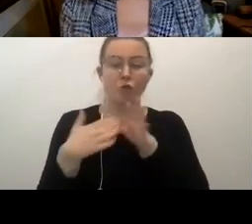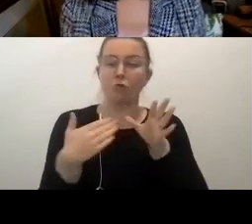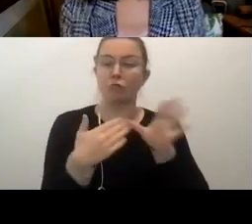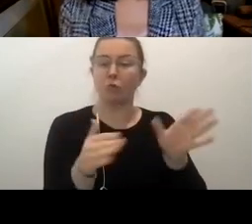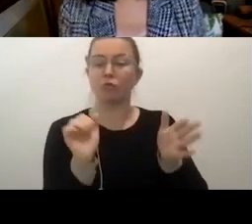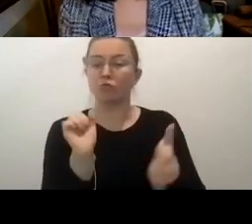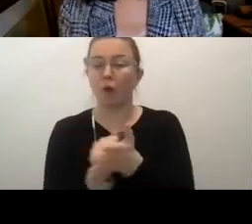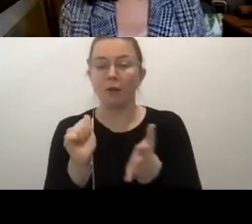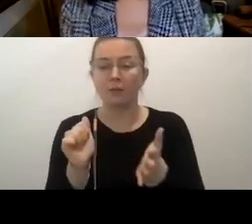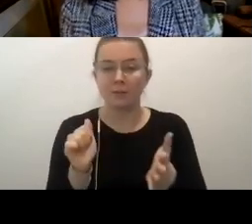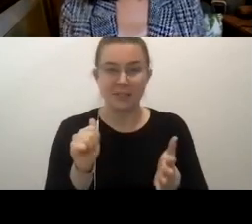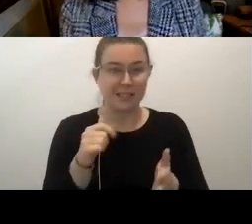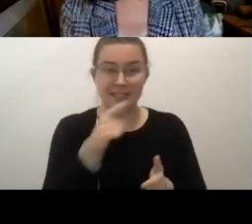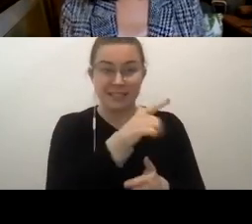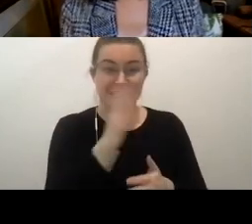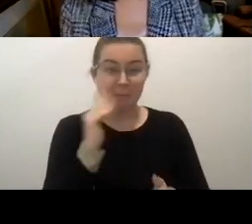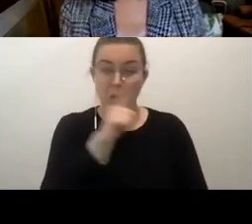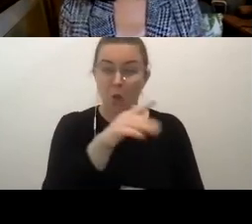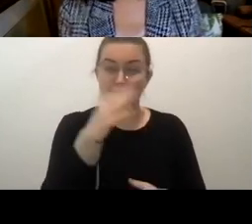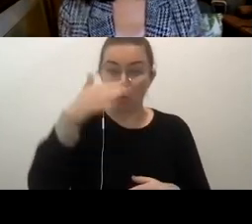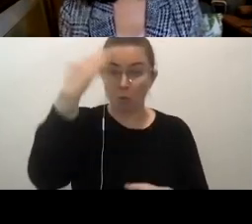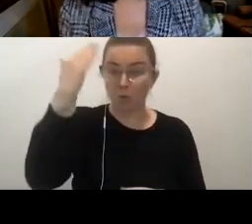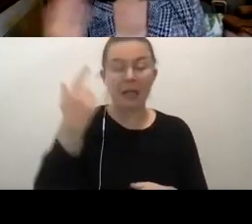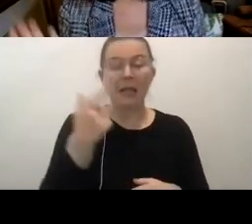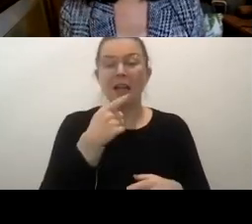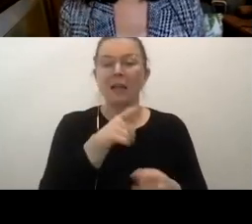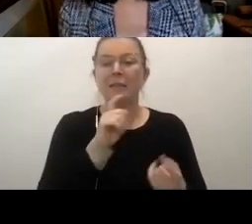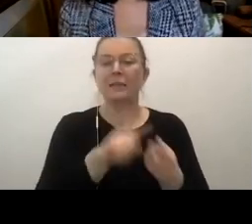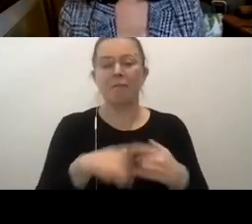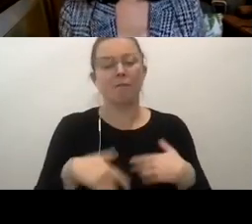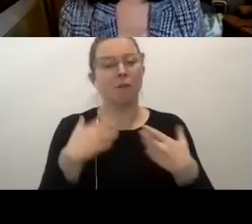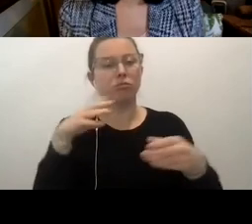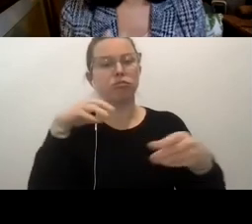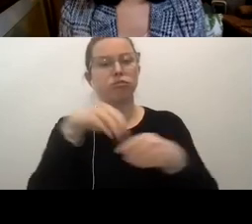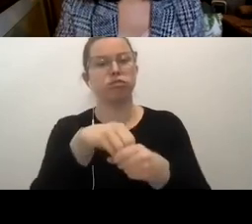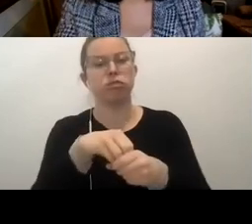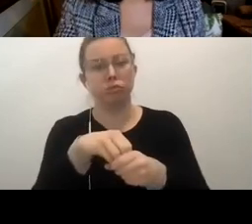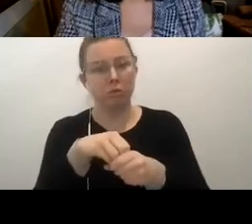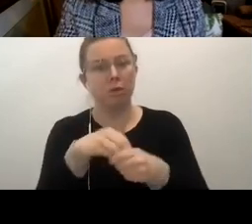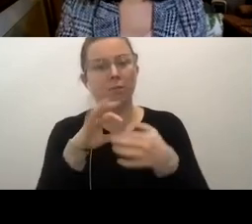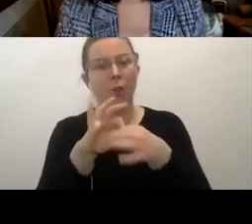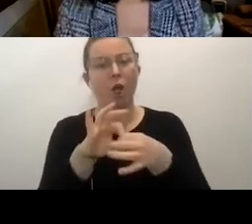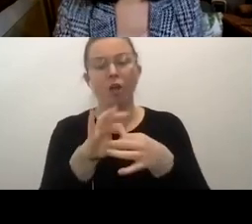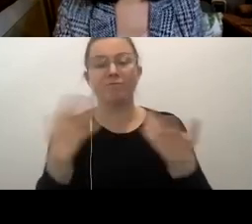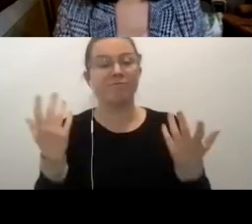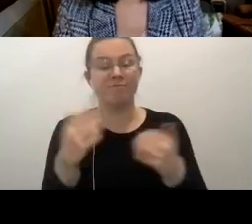And it didn't matter if he knew what we were saying, he just wanted to feel like he belonged. And that's all! That's all that mattered!